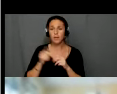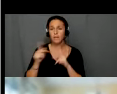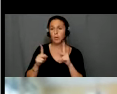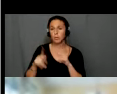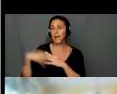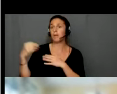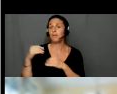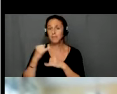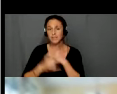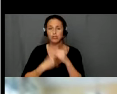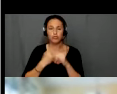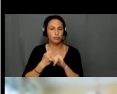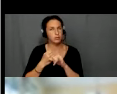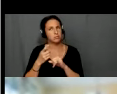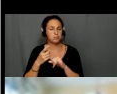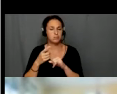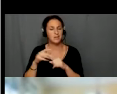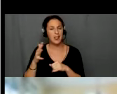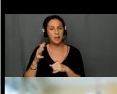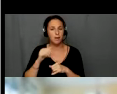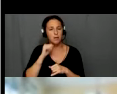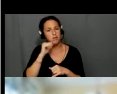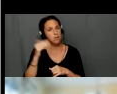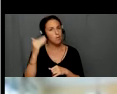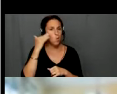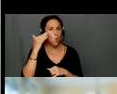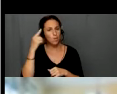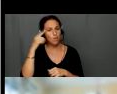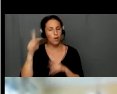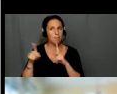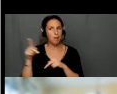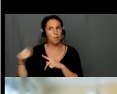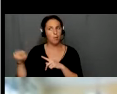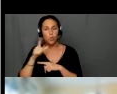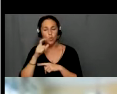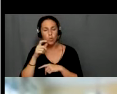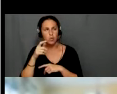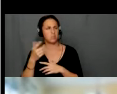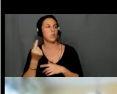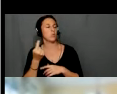it's can be a little bit of a un unknown for folks. about what actually is the warehousing industry.